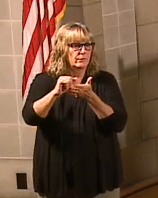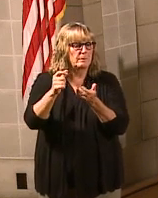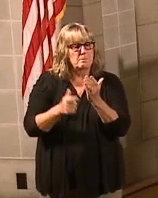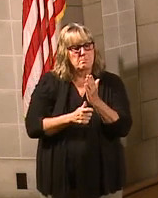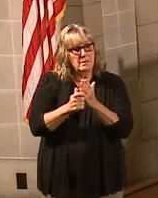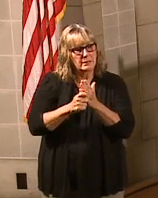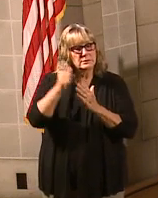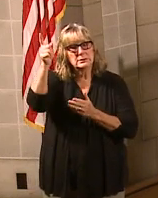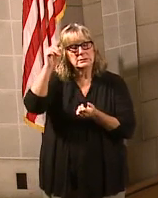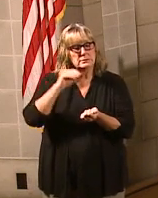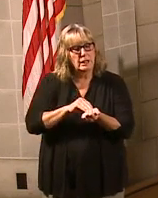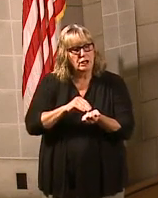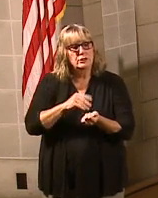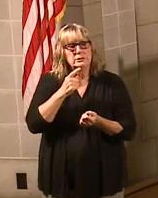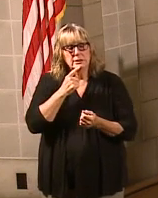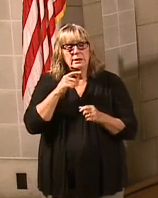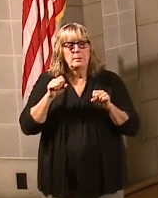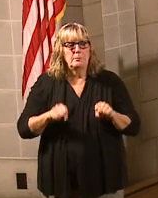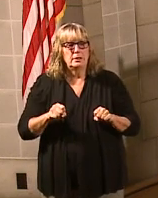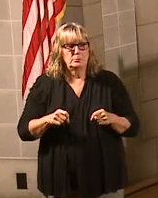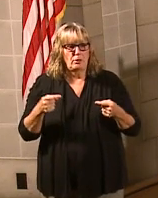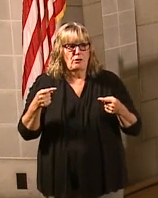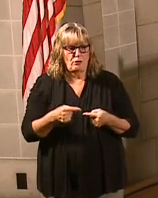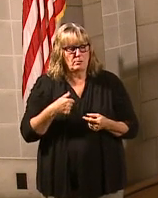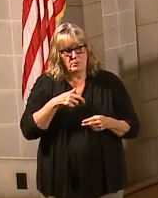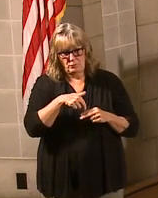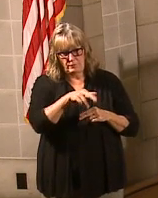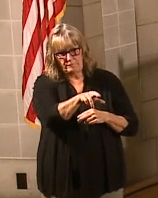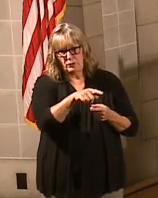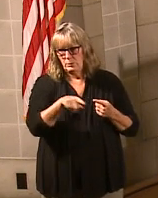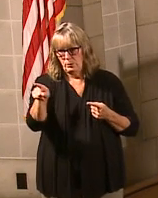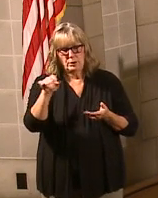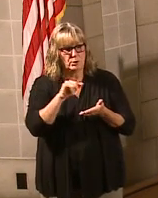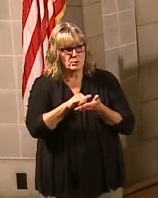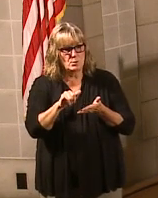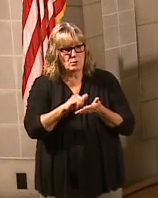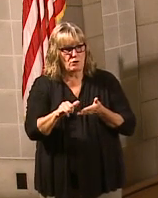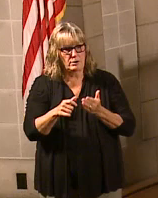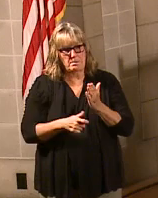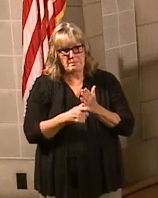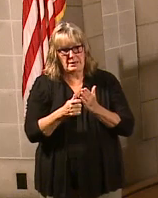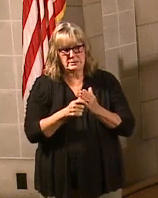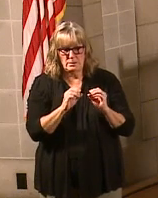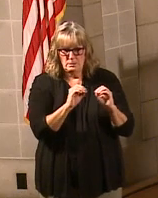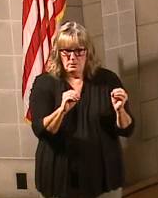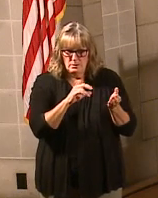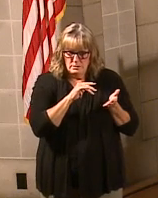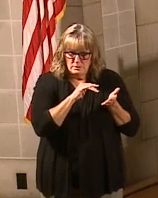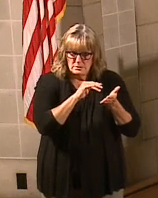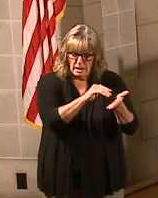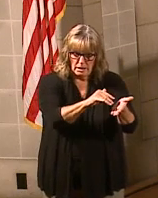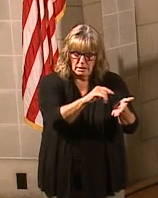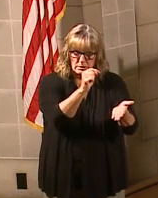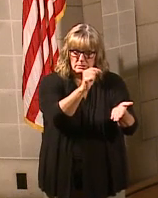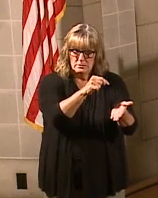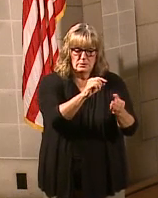THAN THEY ARE THE ORDINARY FLU AND ALSO ONE FROM NEW YORK MAGAZINE AND SOME OF THE DOCTORS